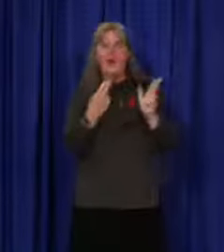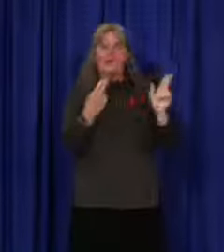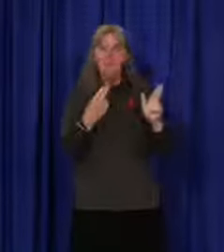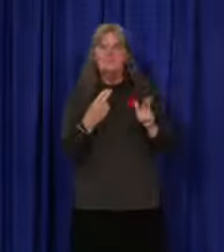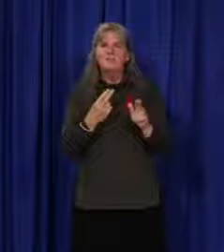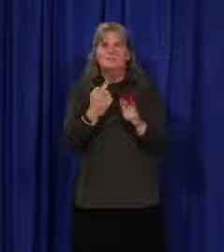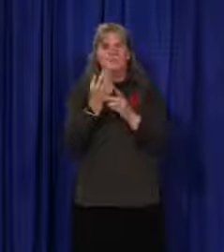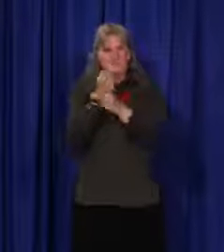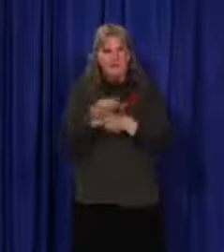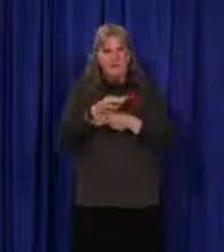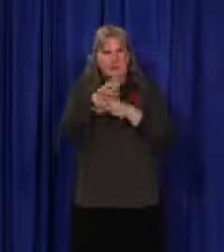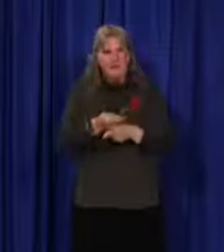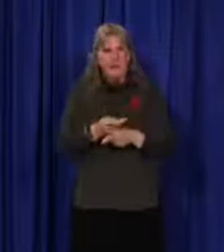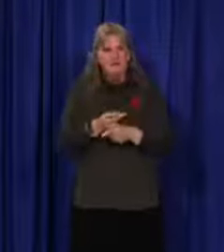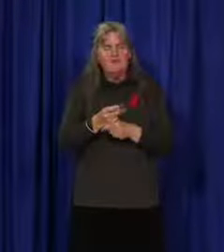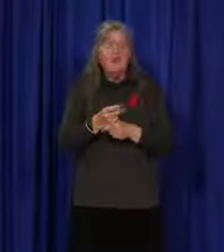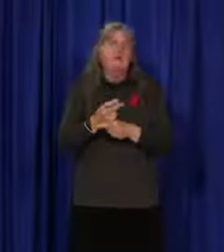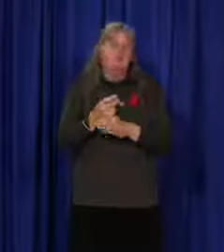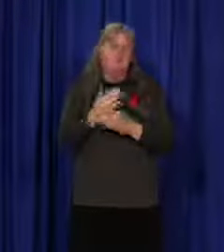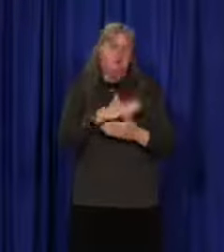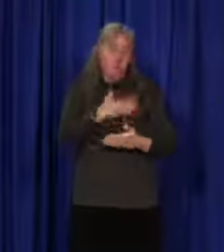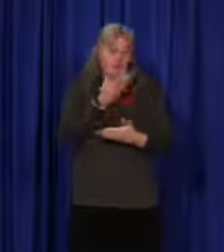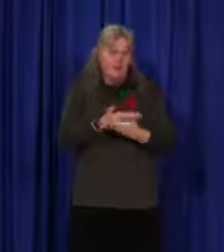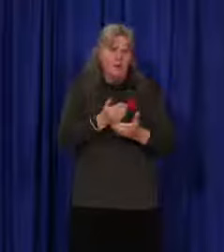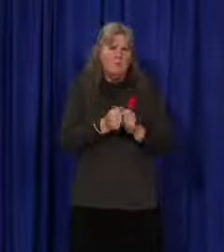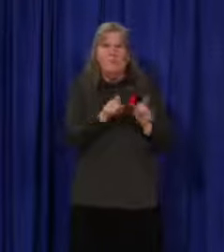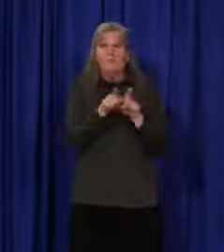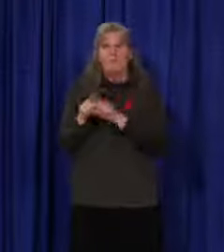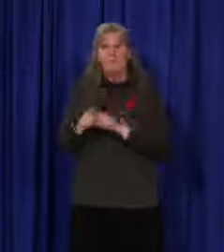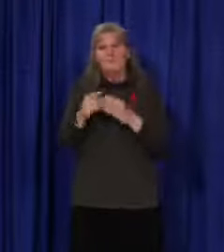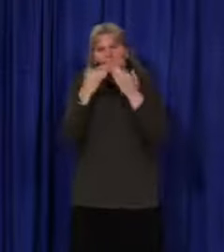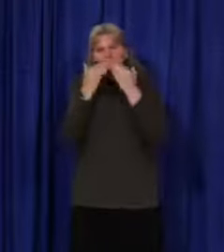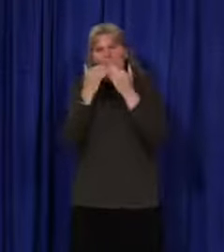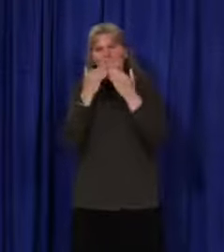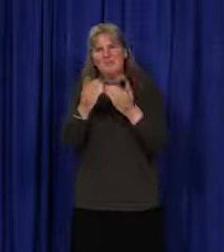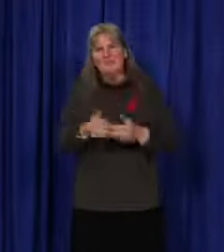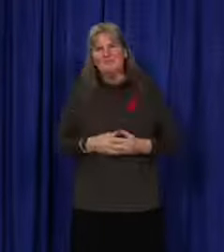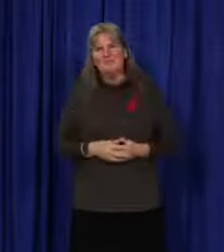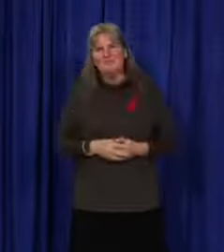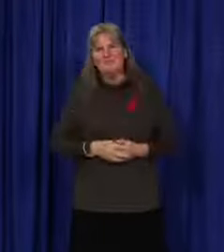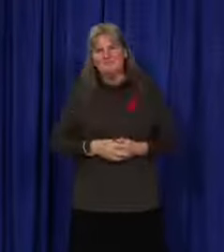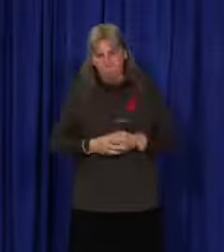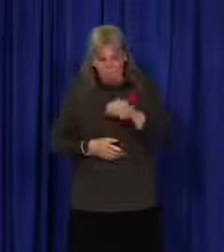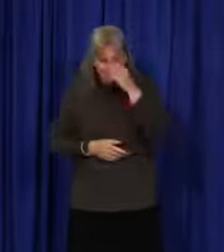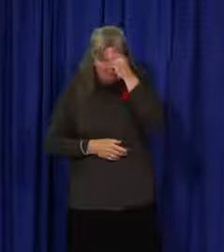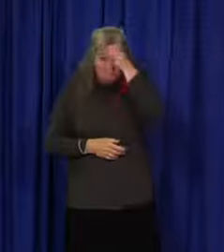a private organization, to have those plans apply to anyone